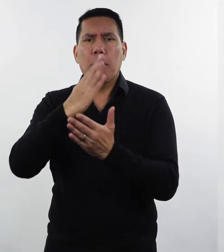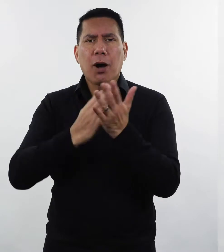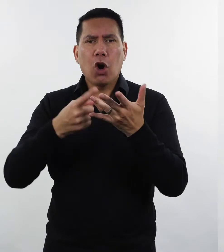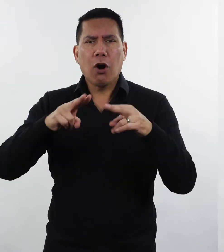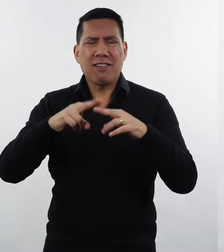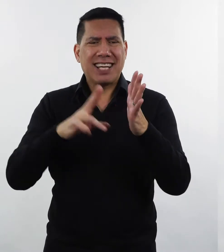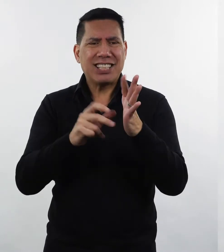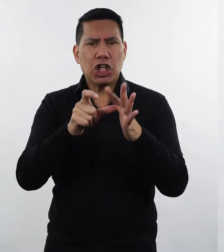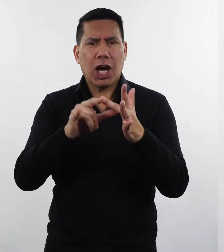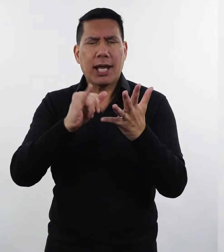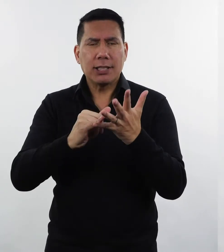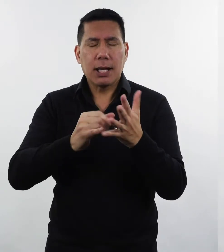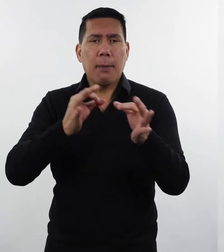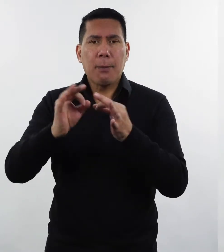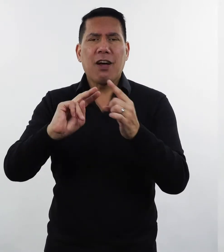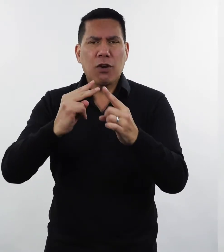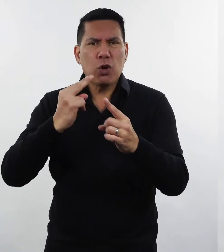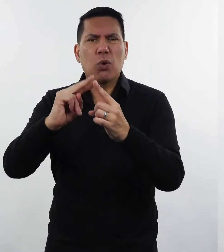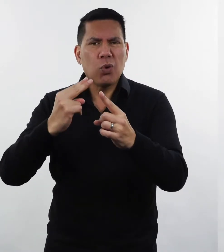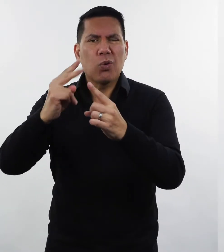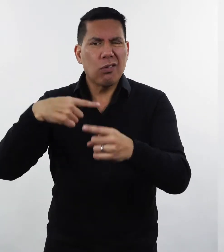It is important to know that once someone requests a review of their plan